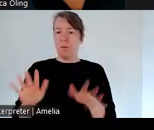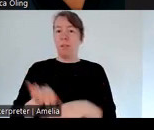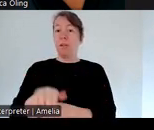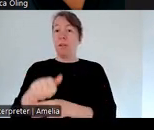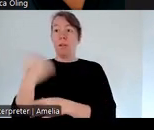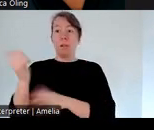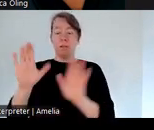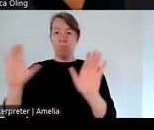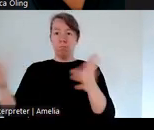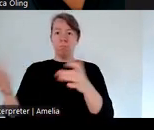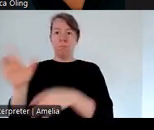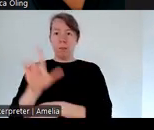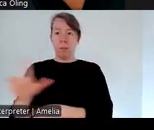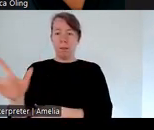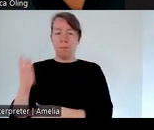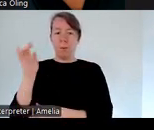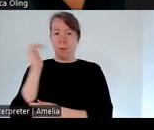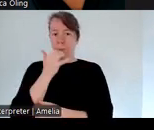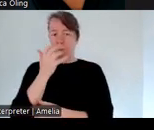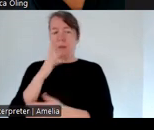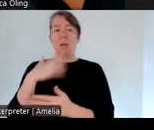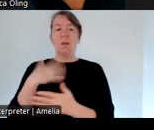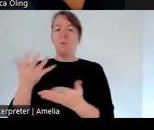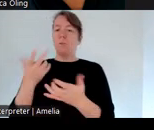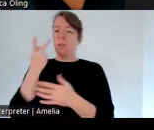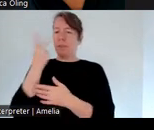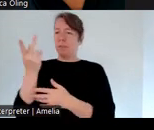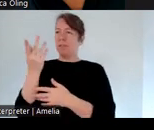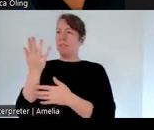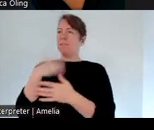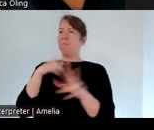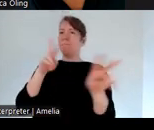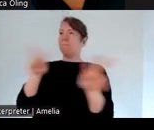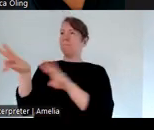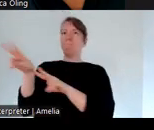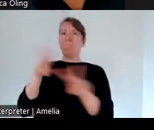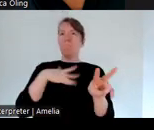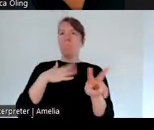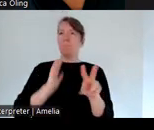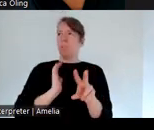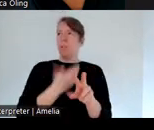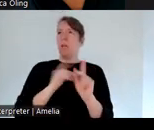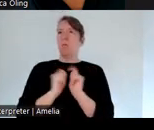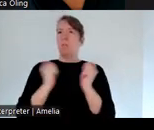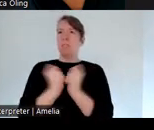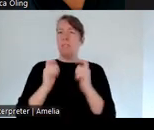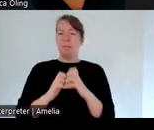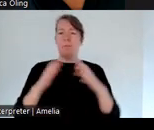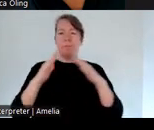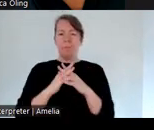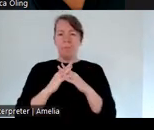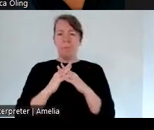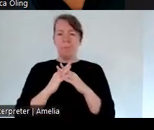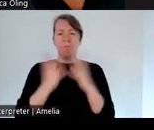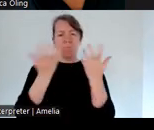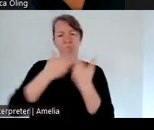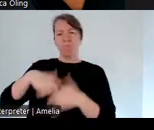we wanted to think about how we could assemble our team in an effective way. So, we wanted to try to assemble a SUNY-wide team.